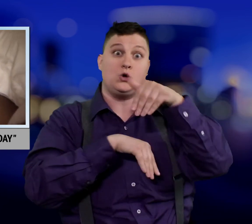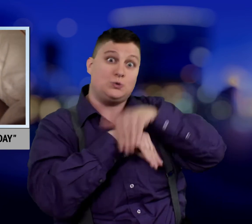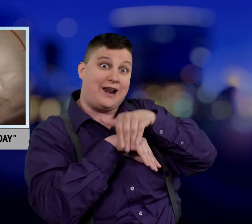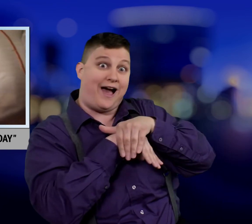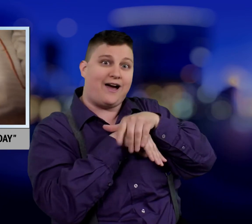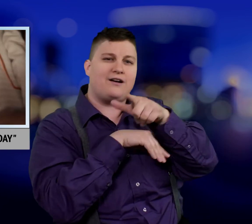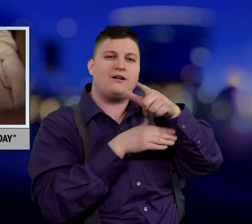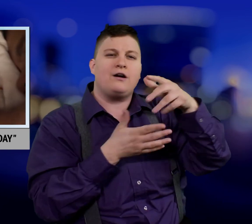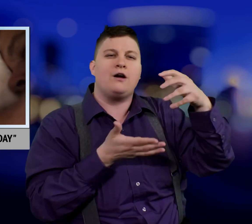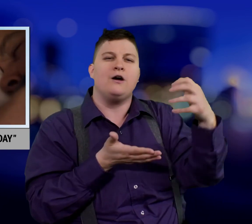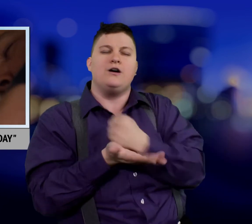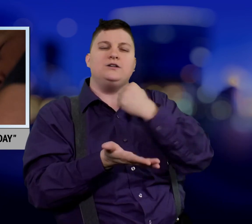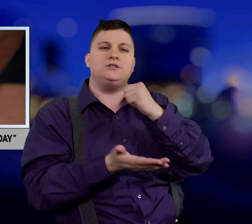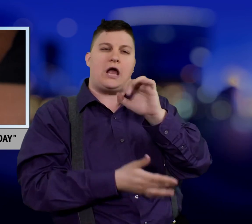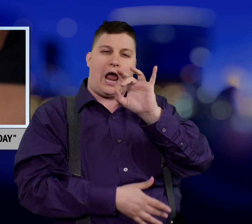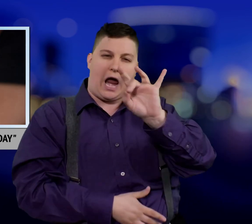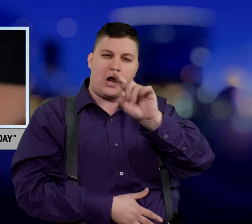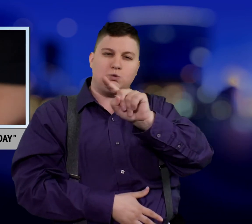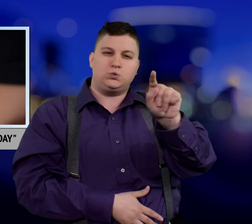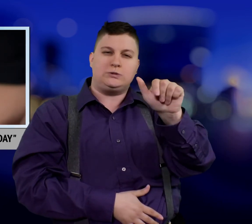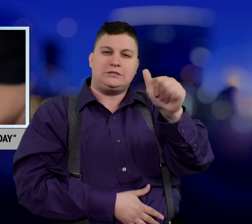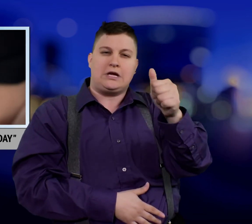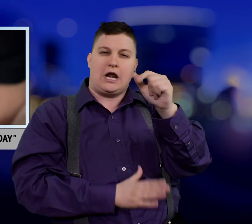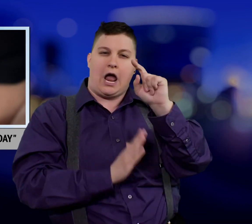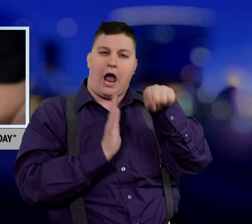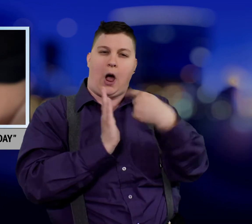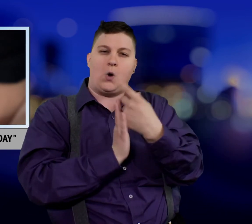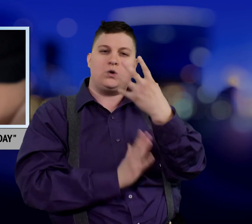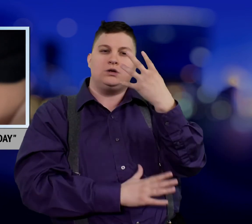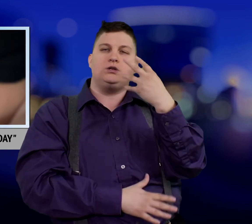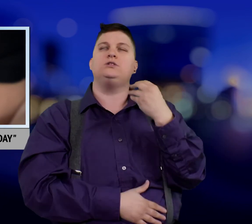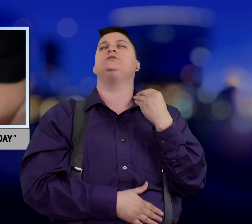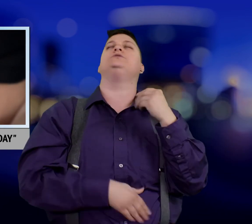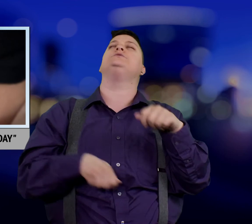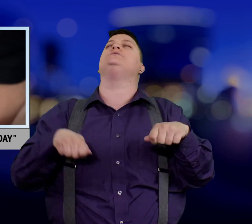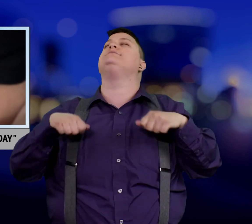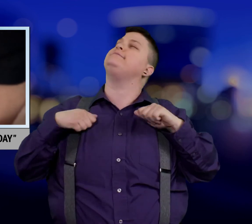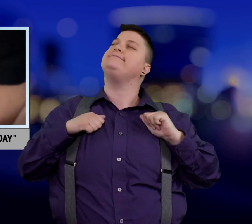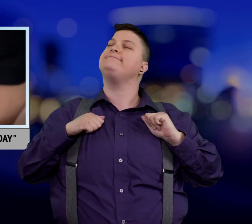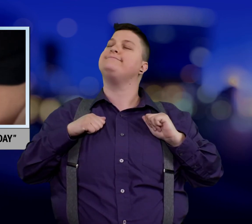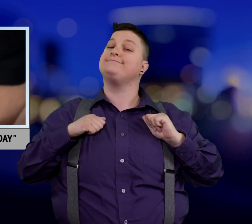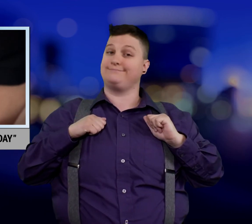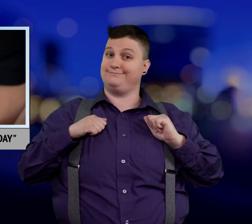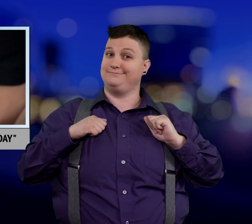Better still, try to get a good 8 to 10 hours of sleep tonight.